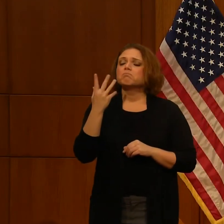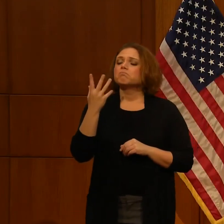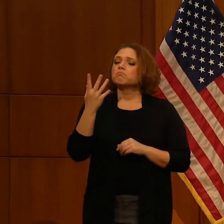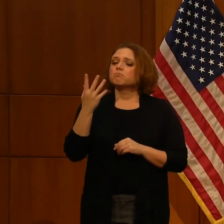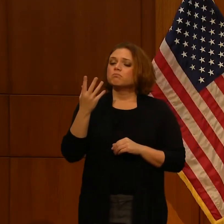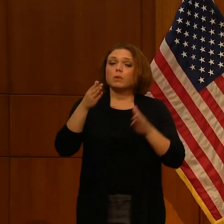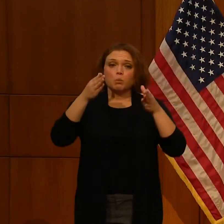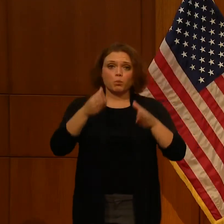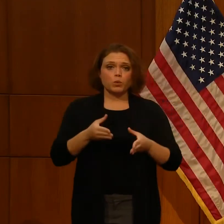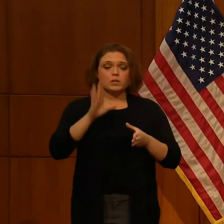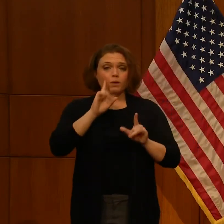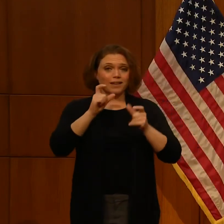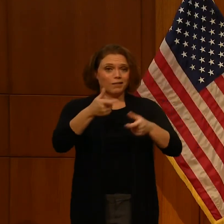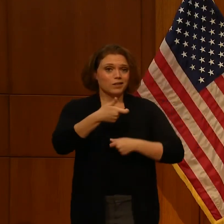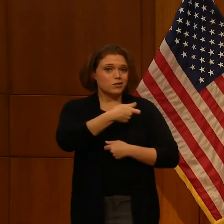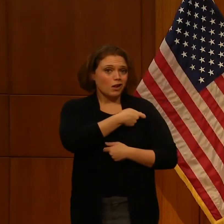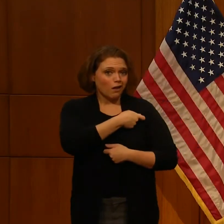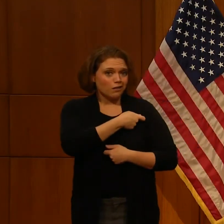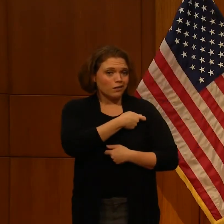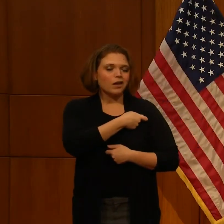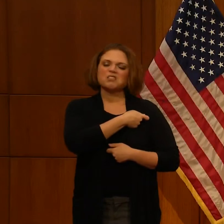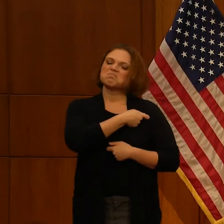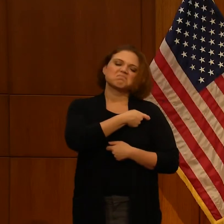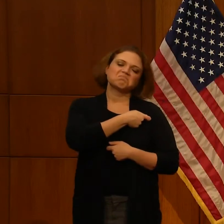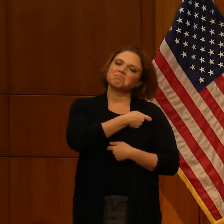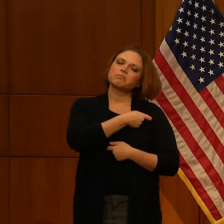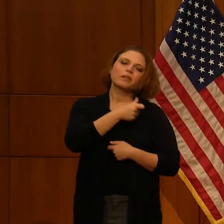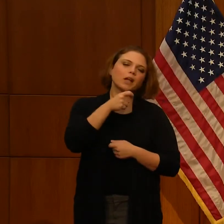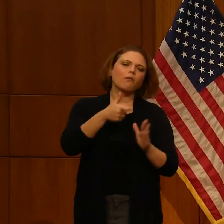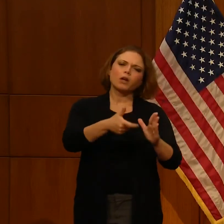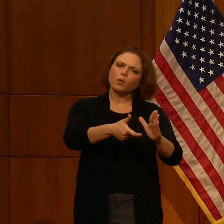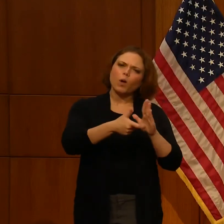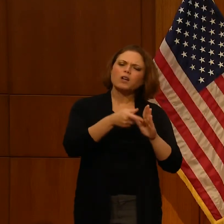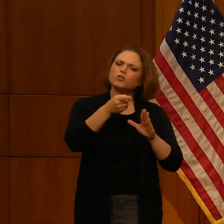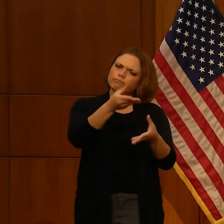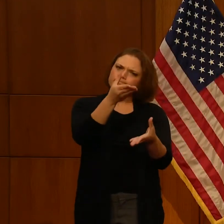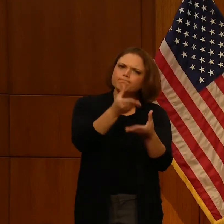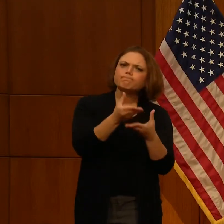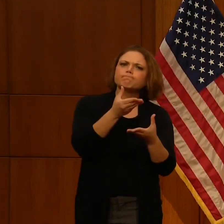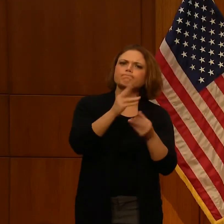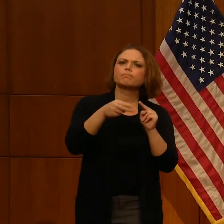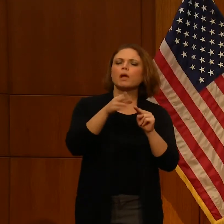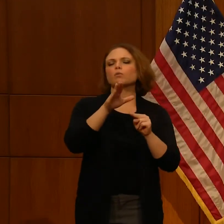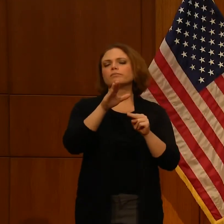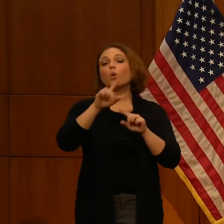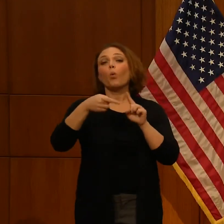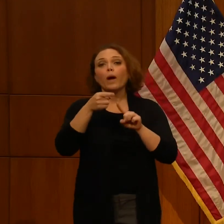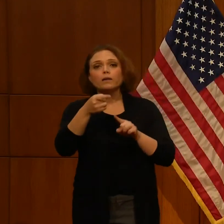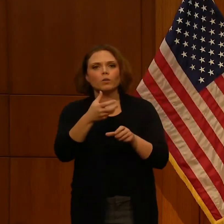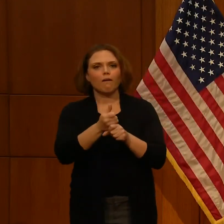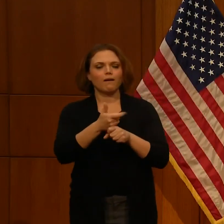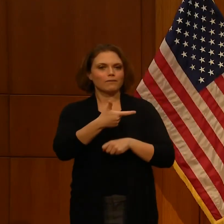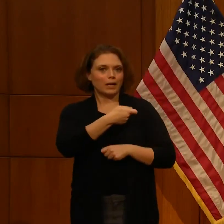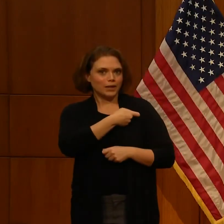YOU GET THERE, IT'S ON THE HONOR SYSTEM. THE PERSON GIVING